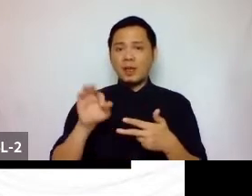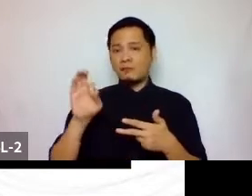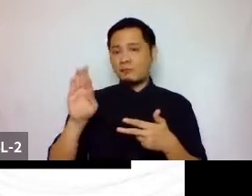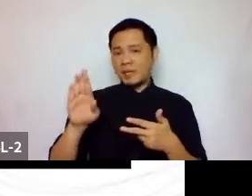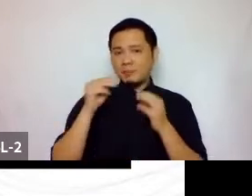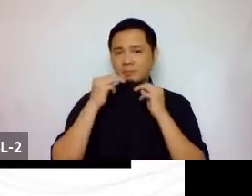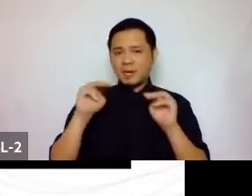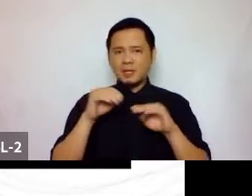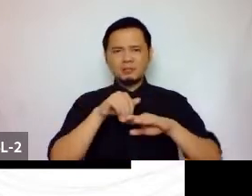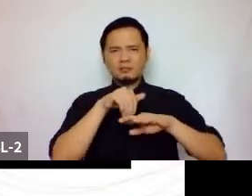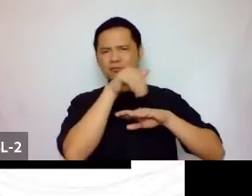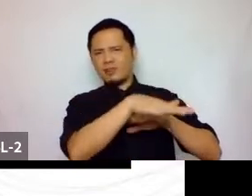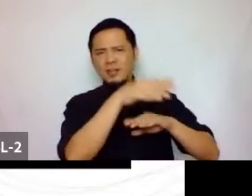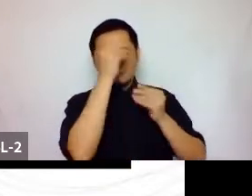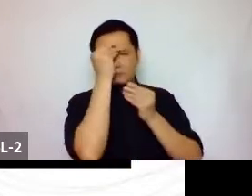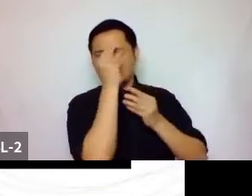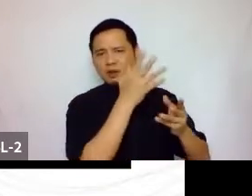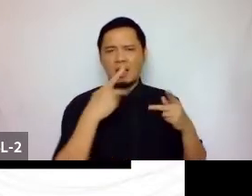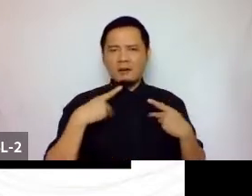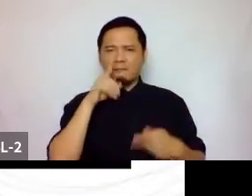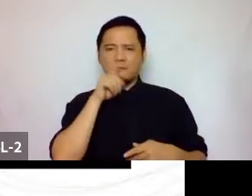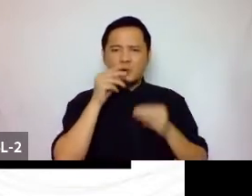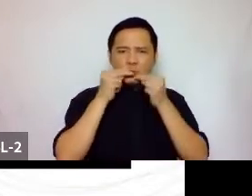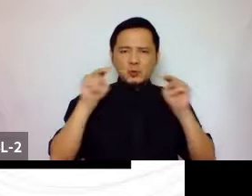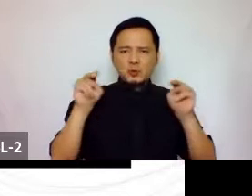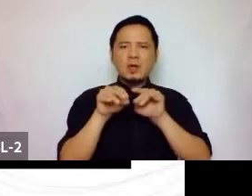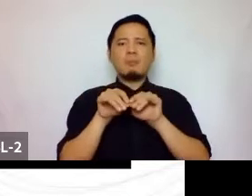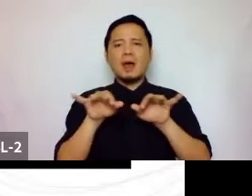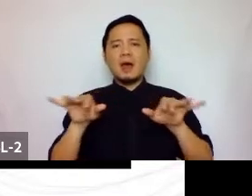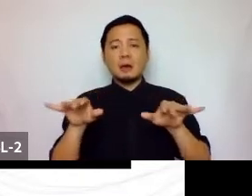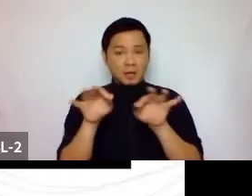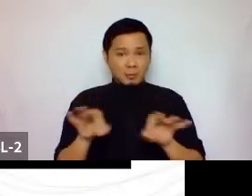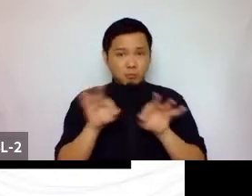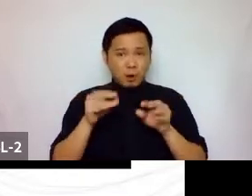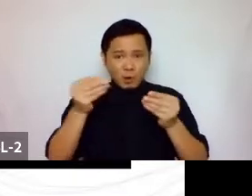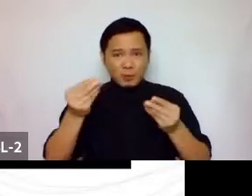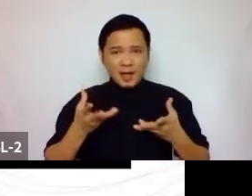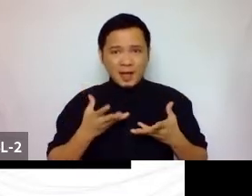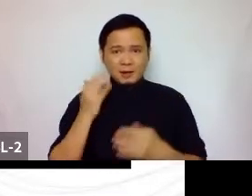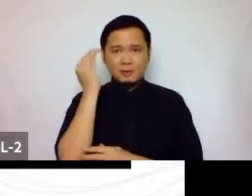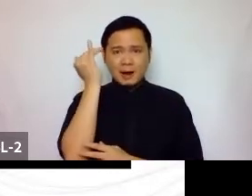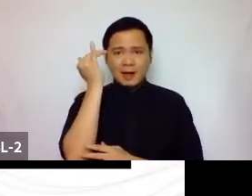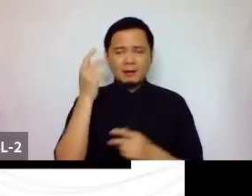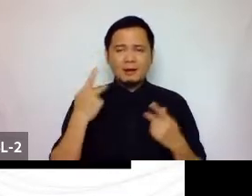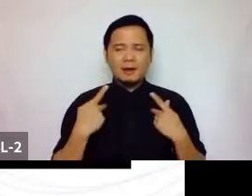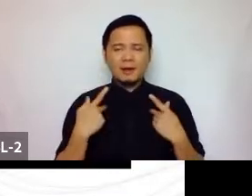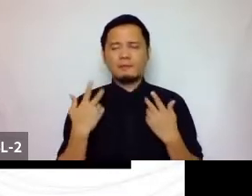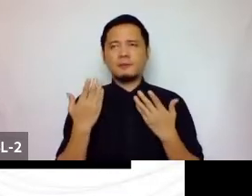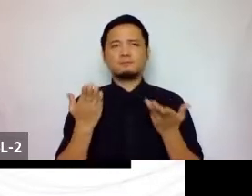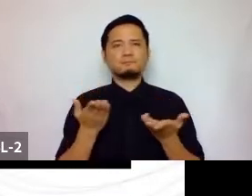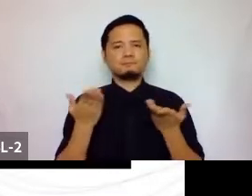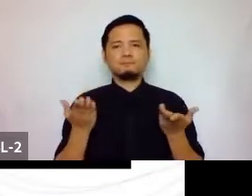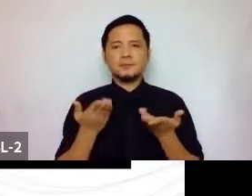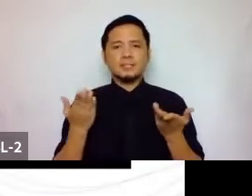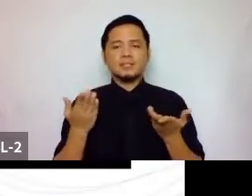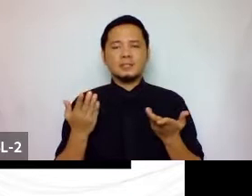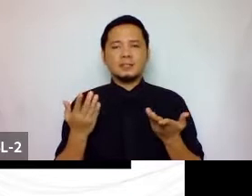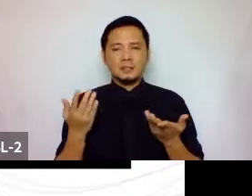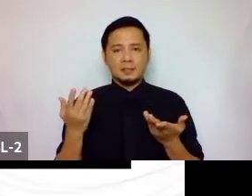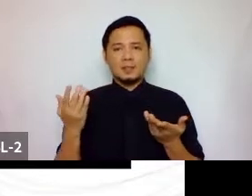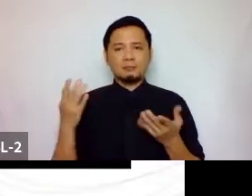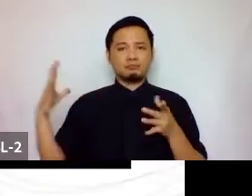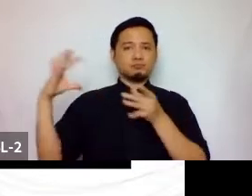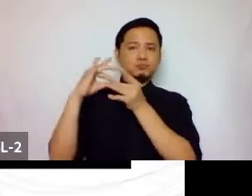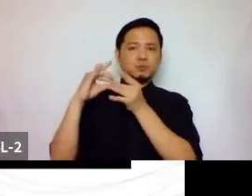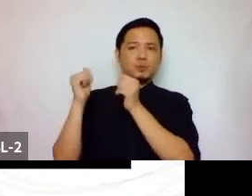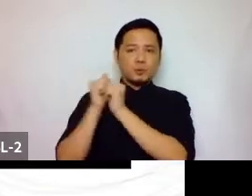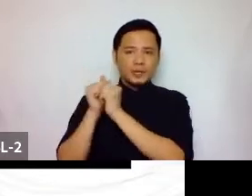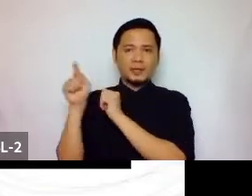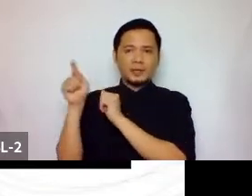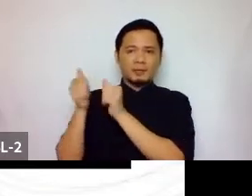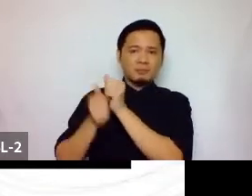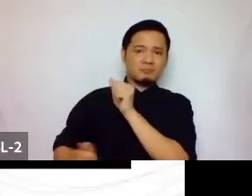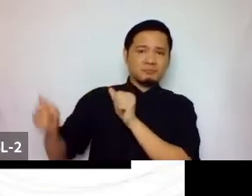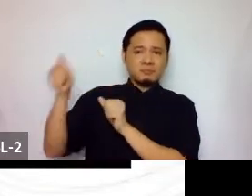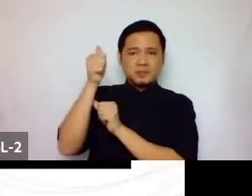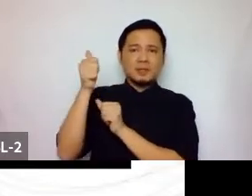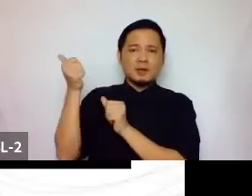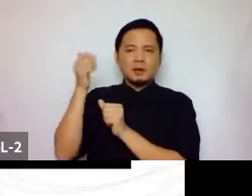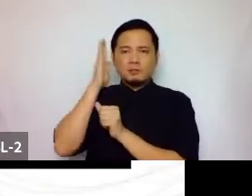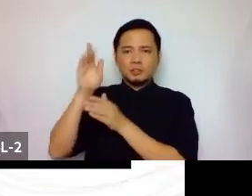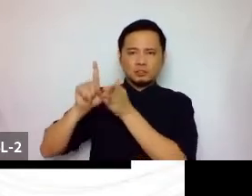You may also report to us because we are with the biggest platform in this initiative called Check the Facts.